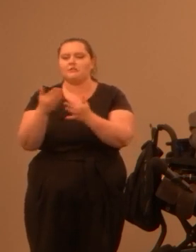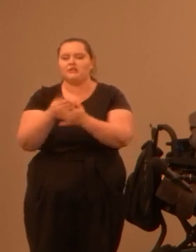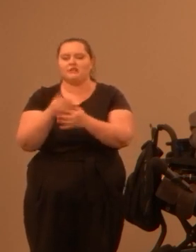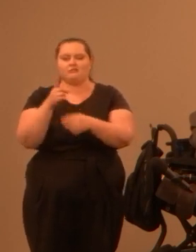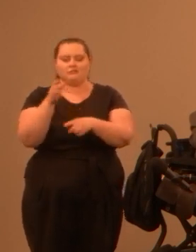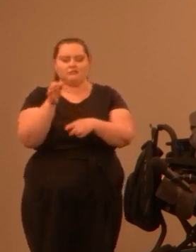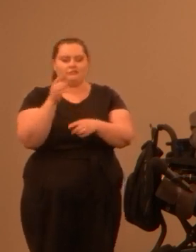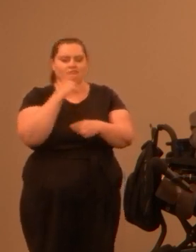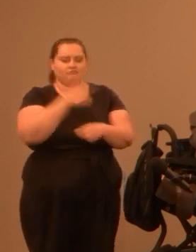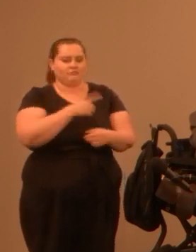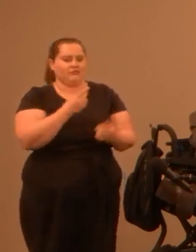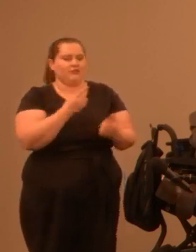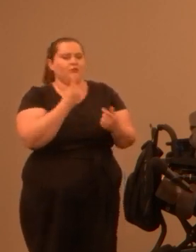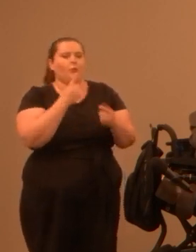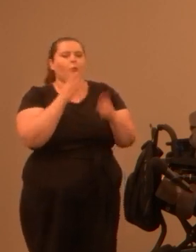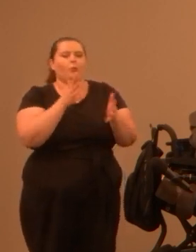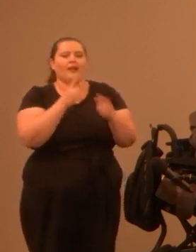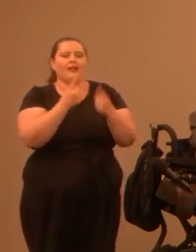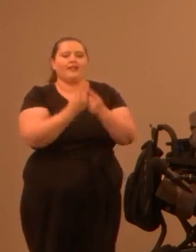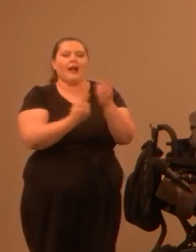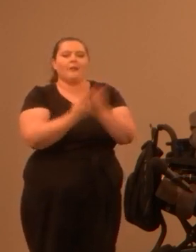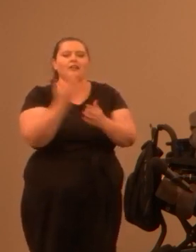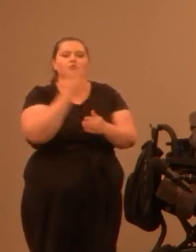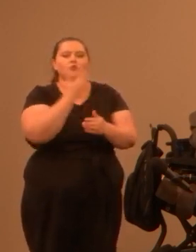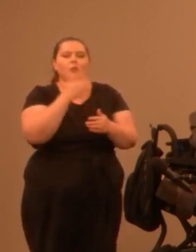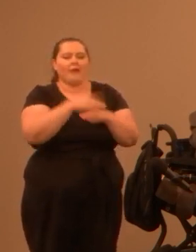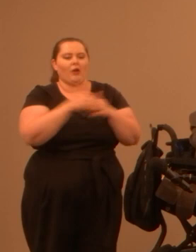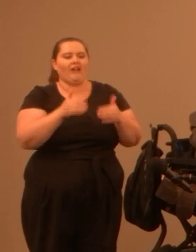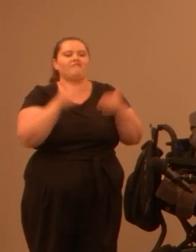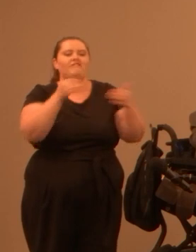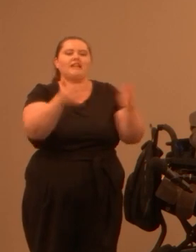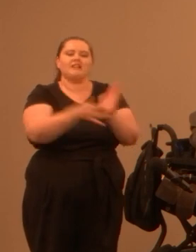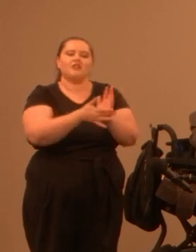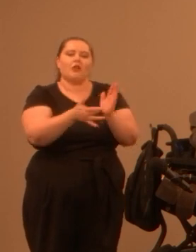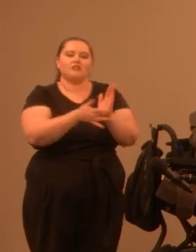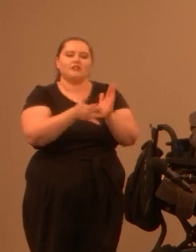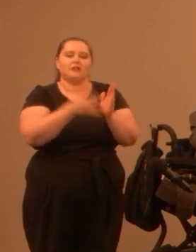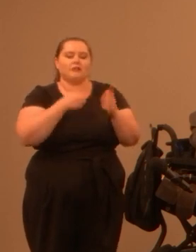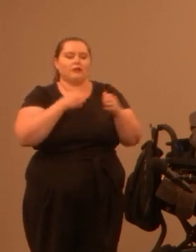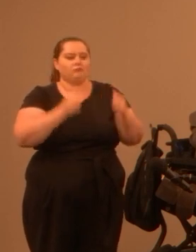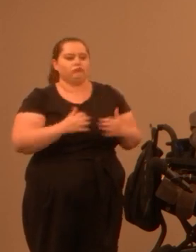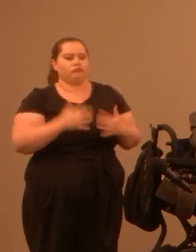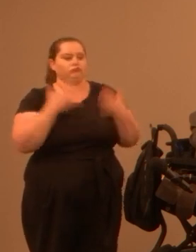with advanced technologies. And I got inspired and then the way of playing out,